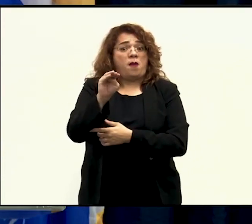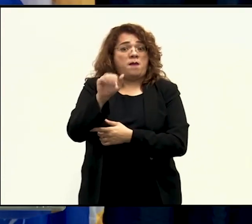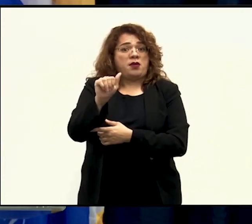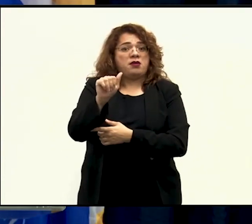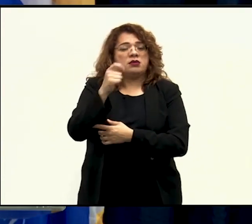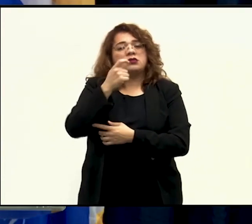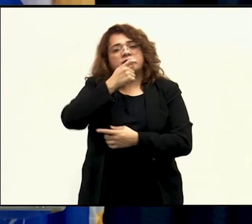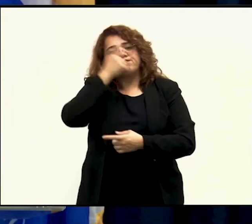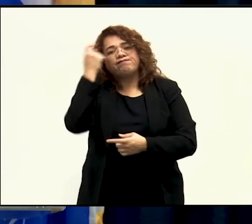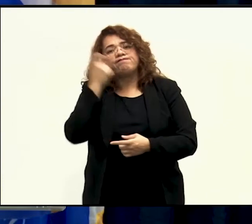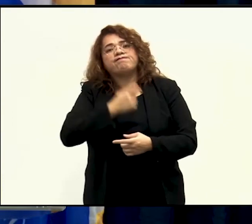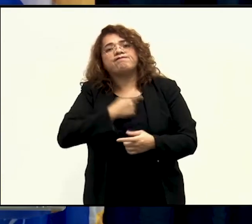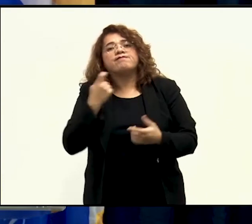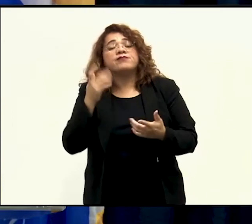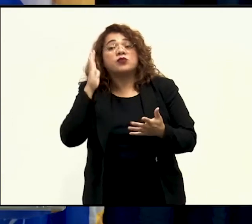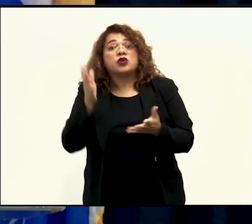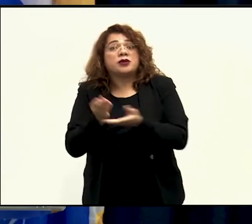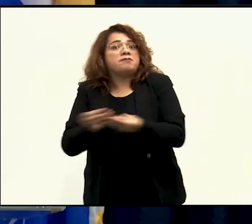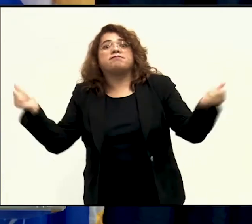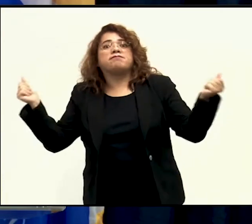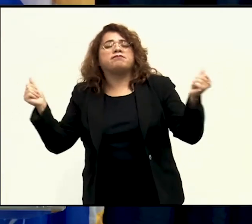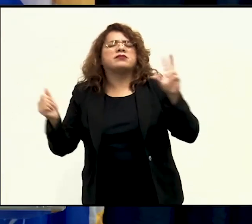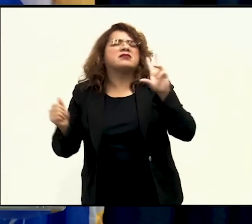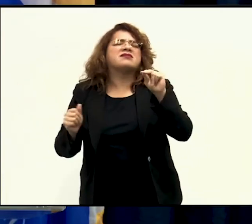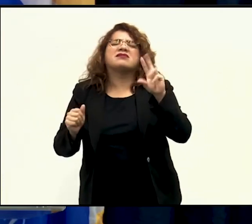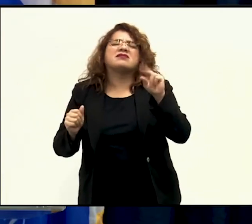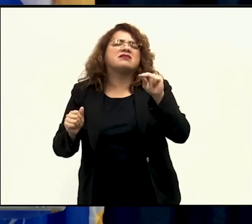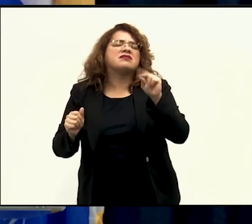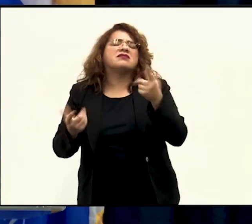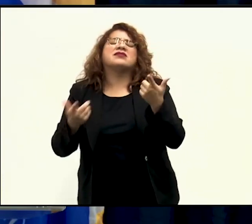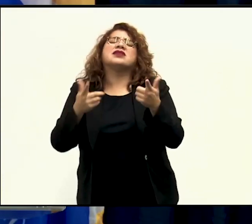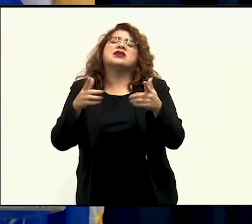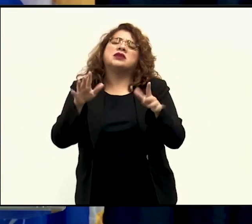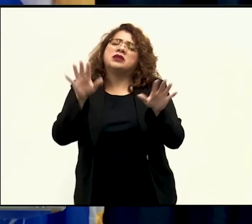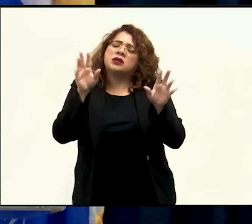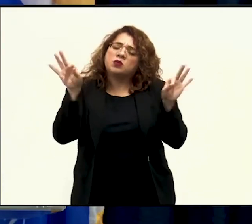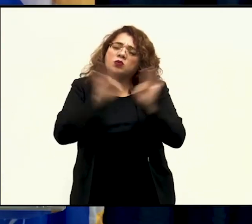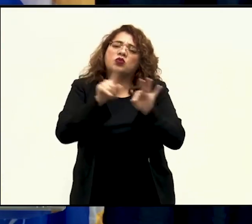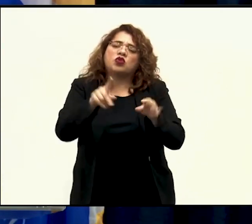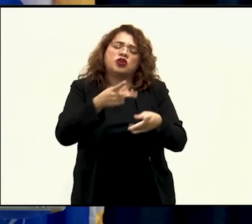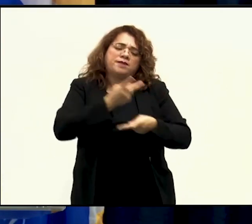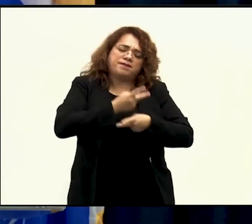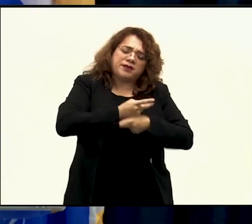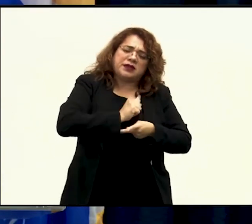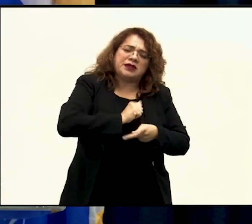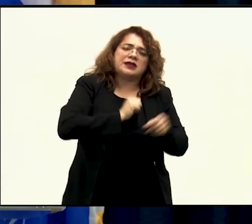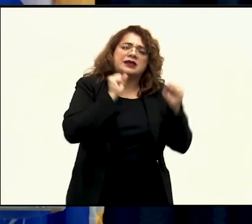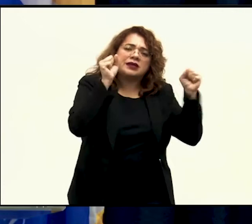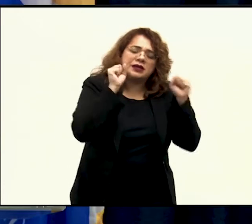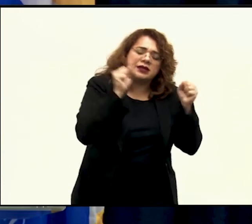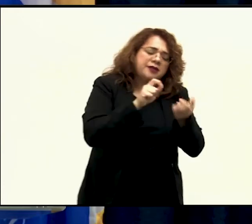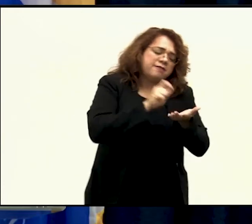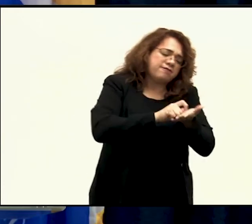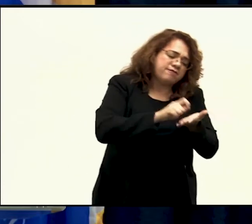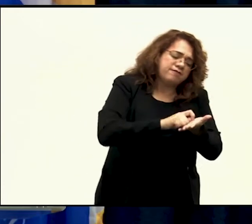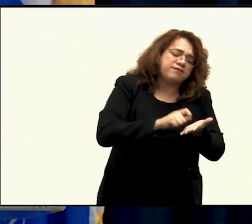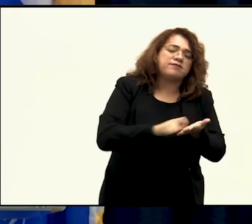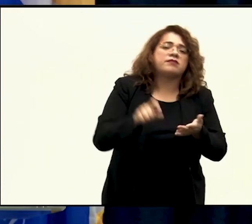do to help. You can consider exercising, journaling, meditating, talking with friends or engaging a creative activity.